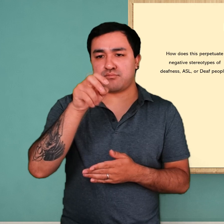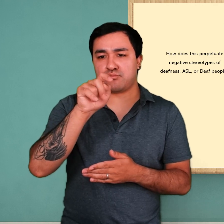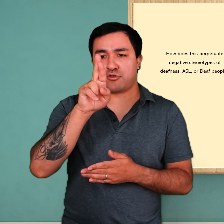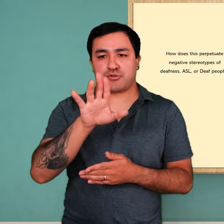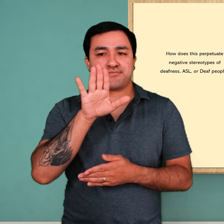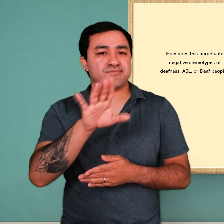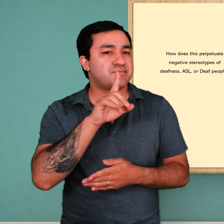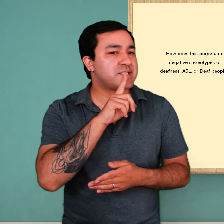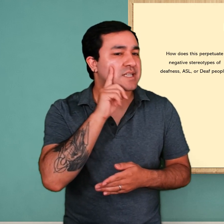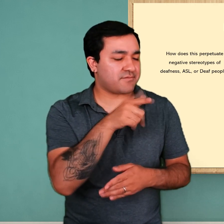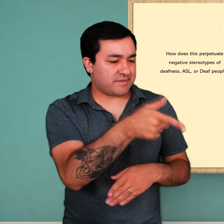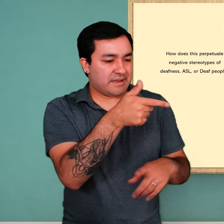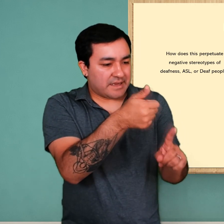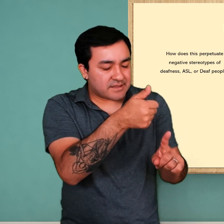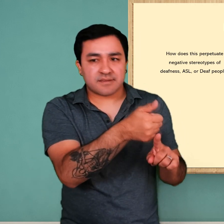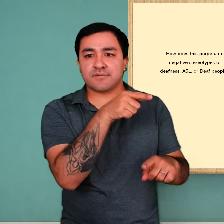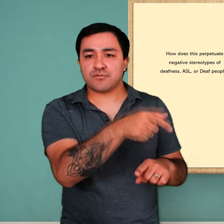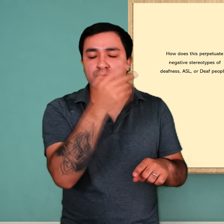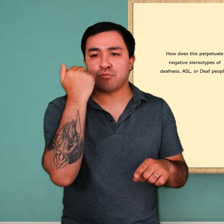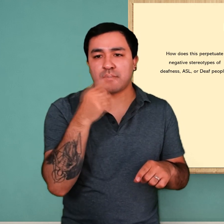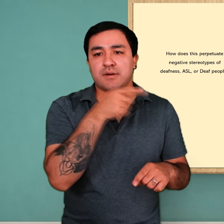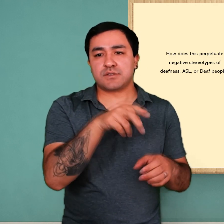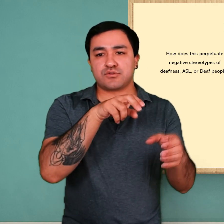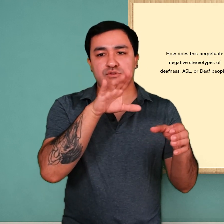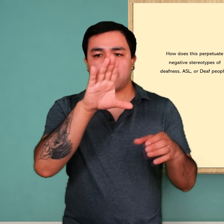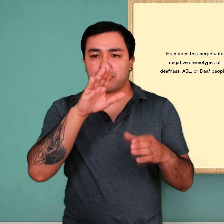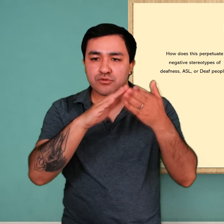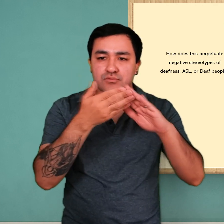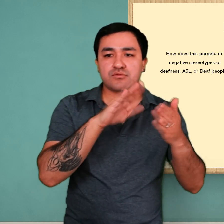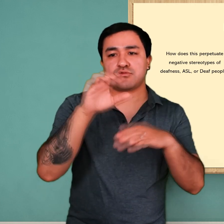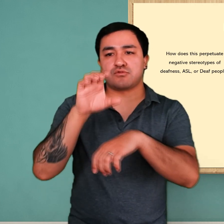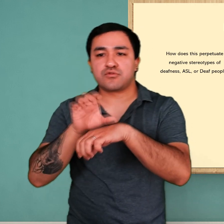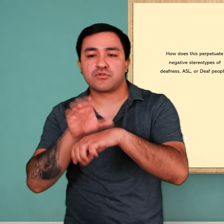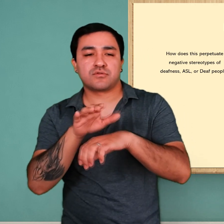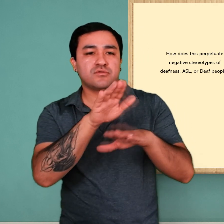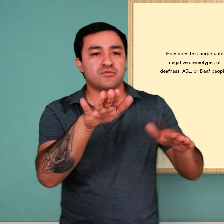as the reason she dropped out of activities in her community, church, and children’s school.